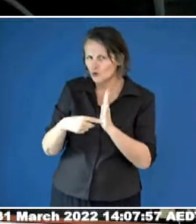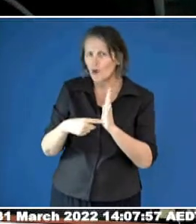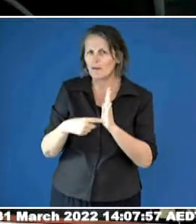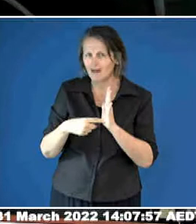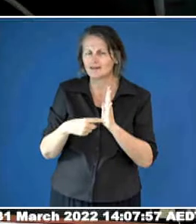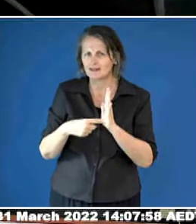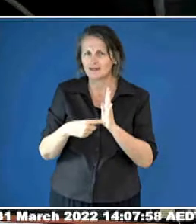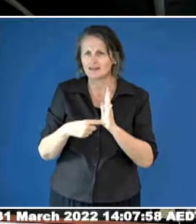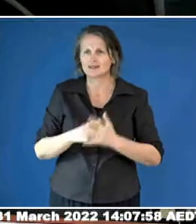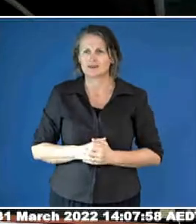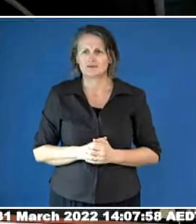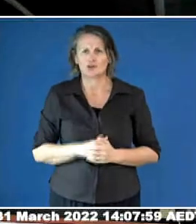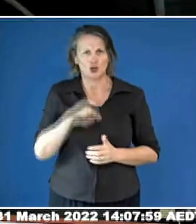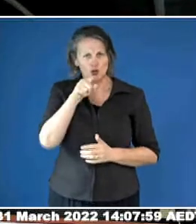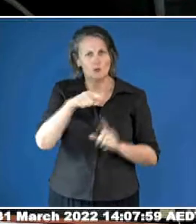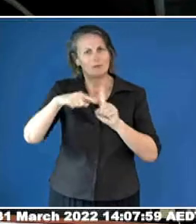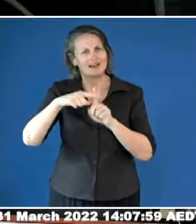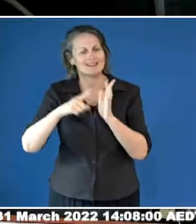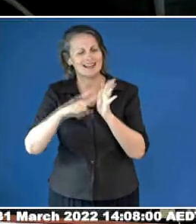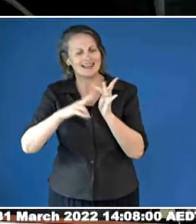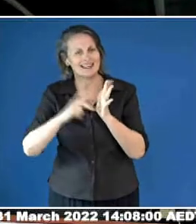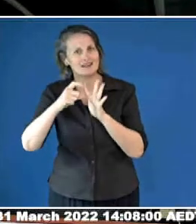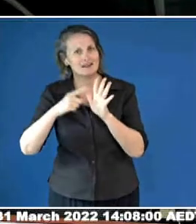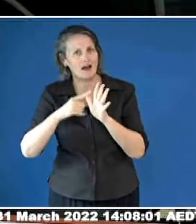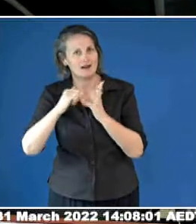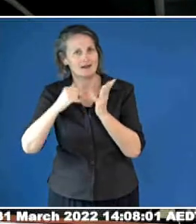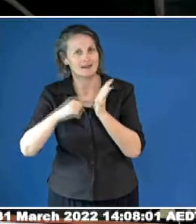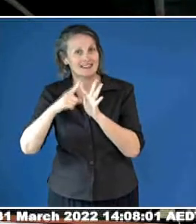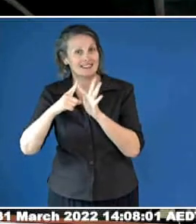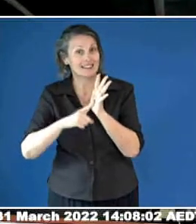Linda Steele spoke to us about sexual violence, but really looking at issues